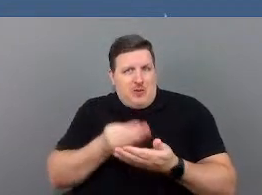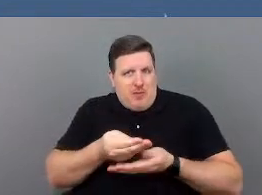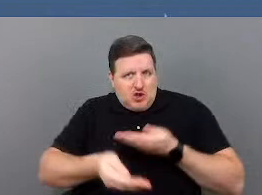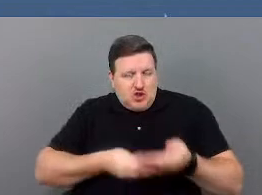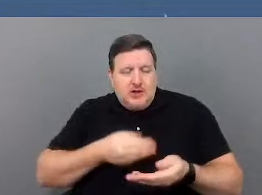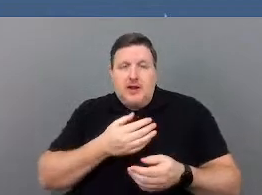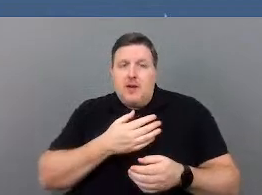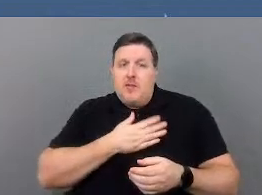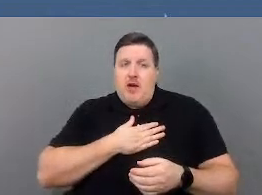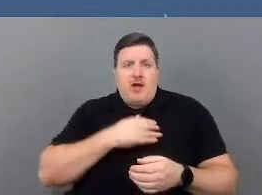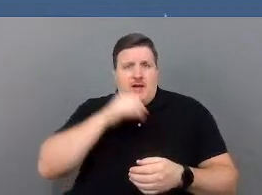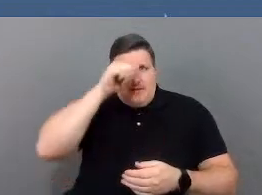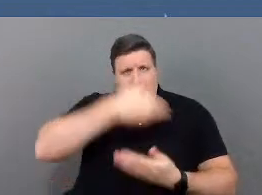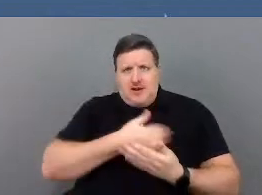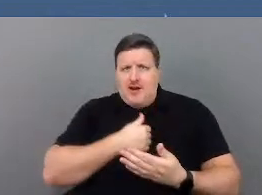GREEN SPACE, BUT WE NO LONGER WANT TO SEE THE